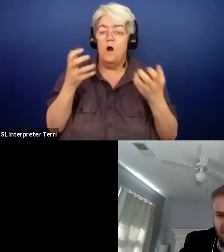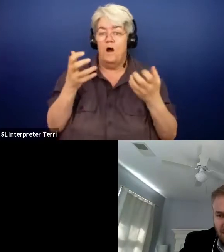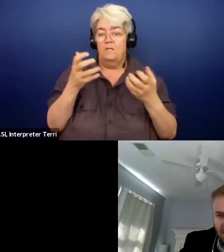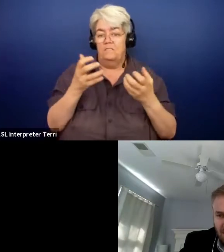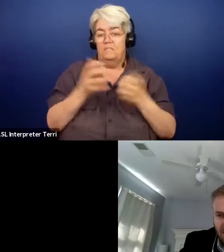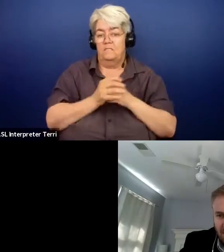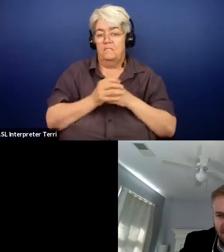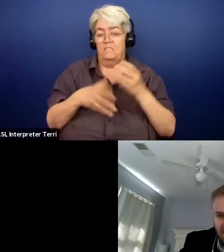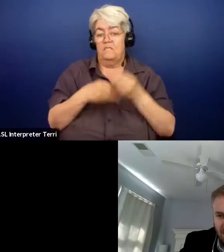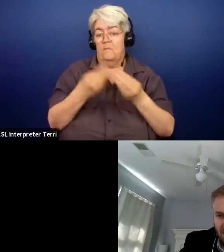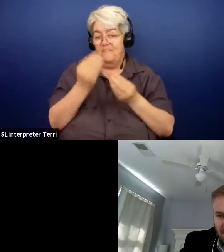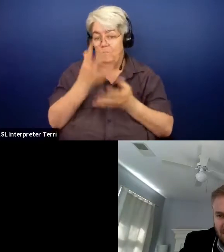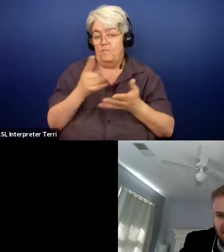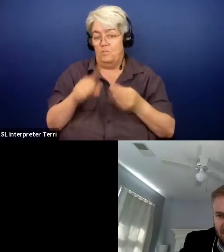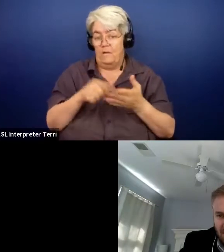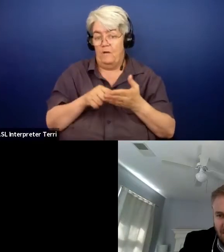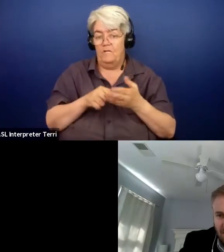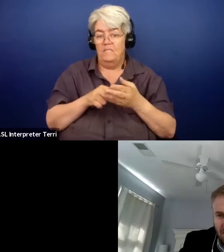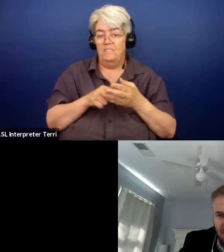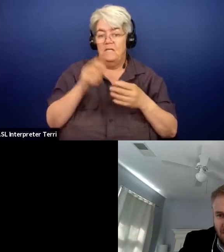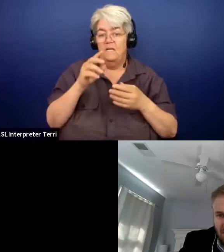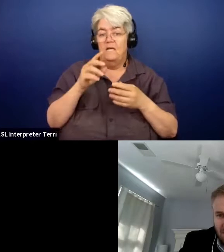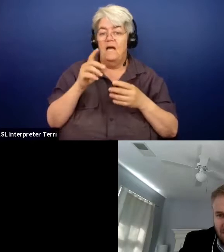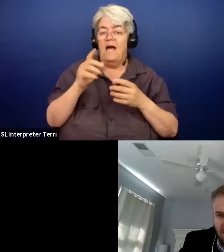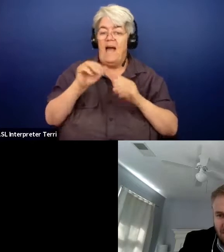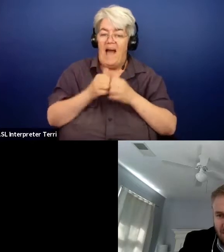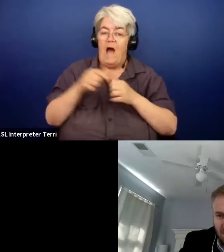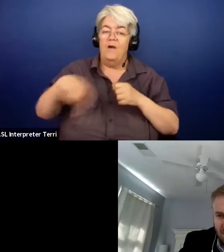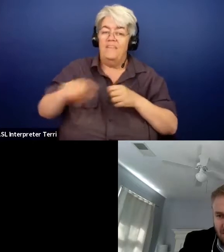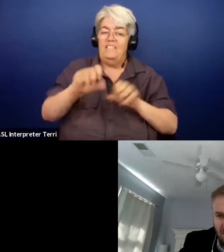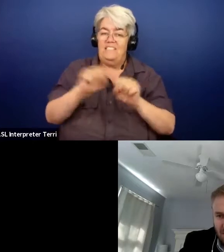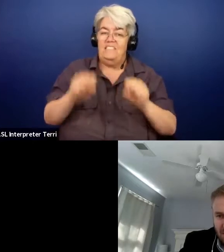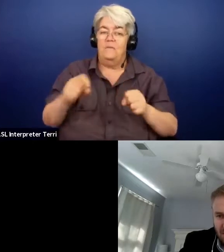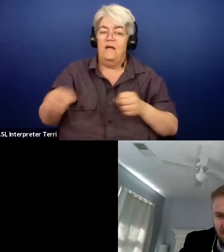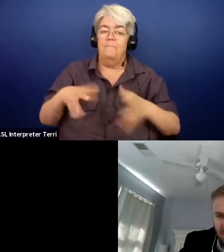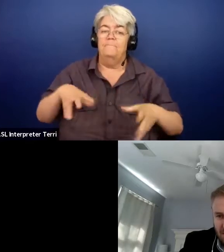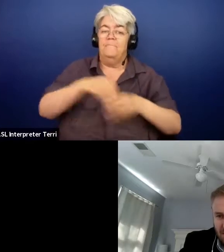some additional input on is the buy-in on the system is what is an individual injury